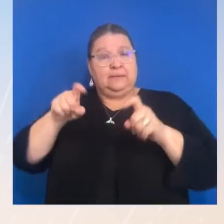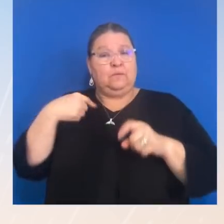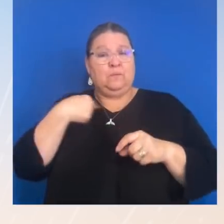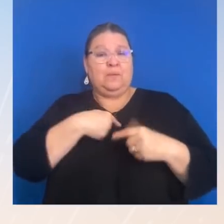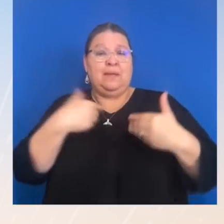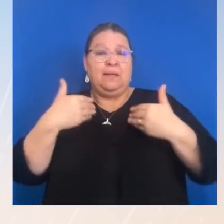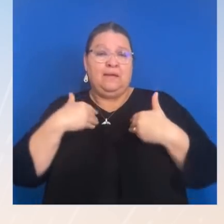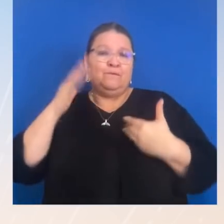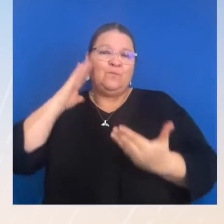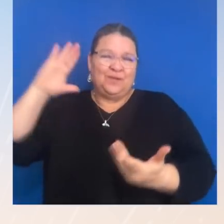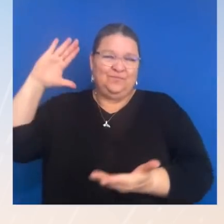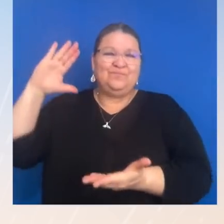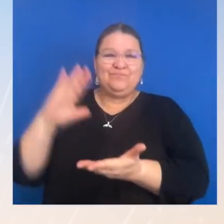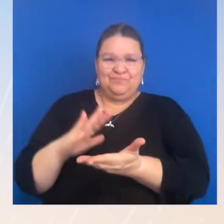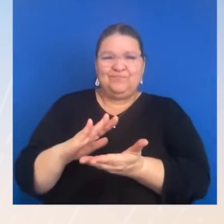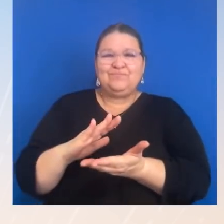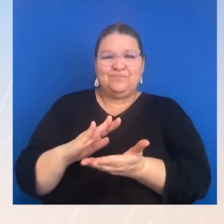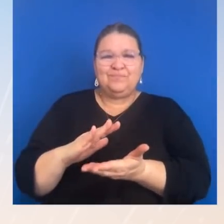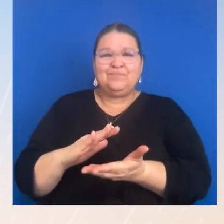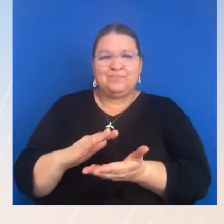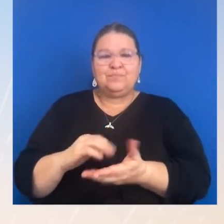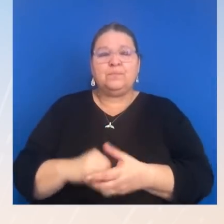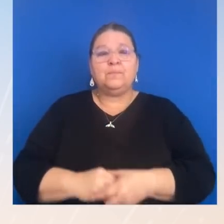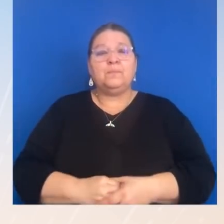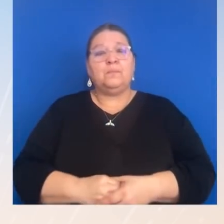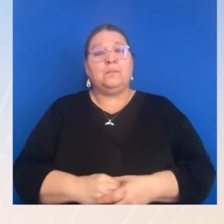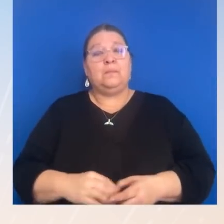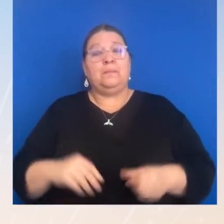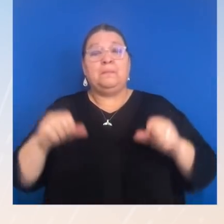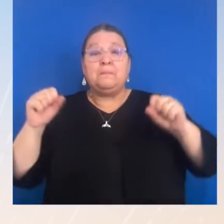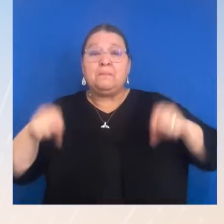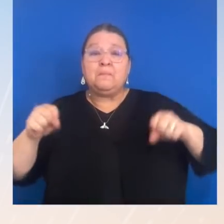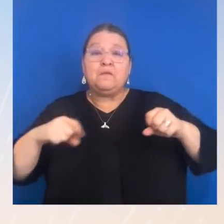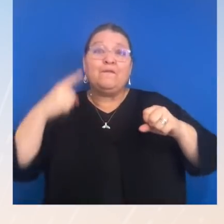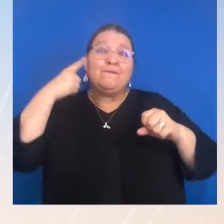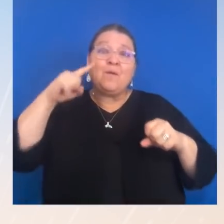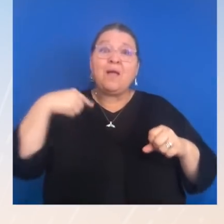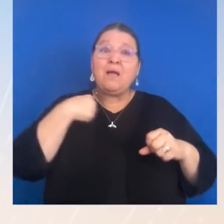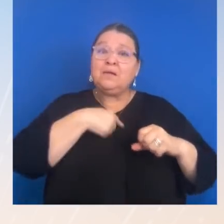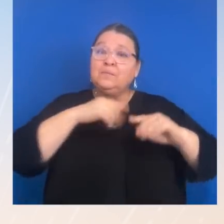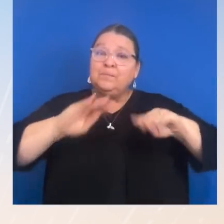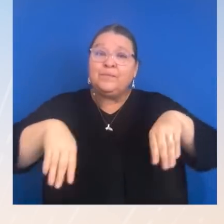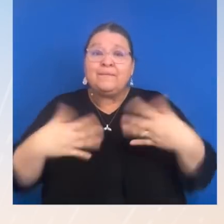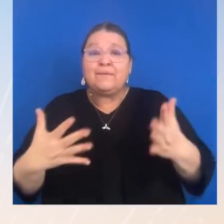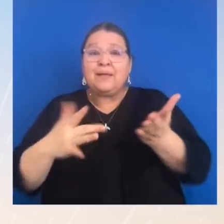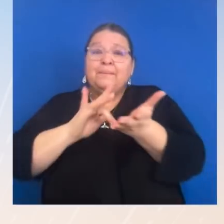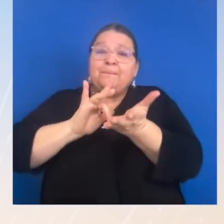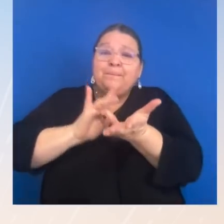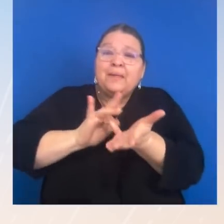without health insurance will end. In May, America's supply of monoclonal antibodies will run out.